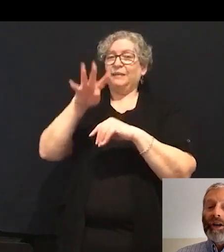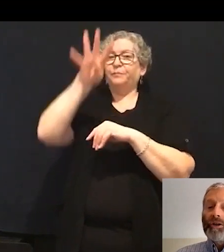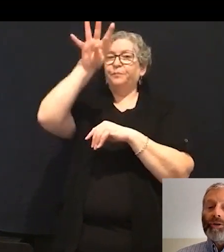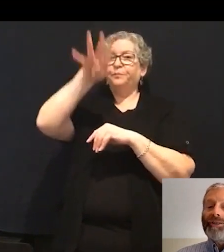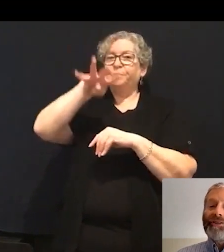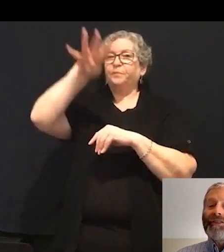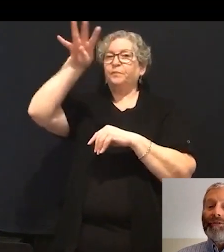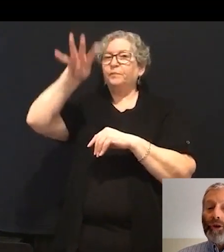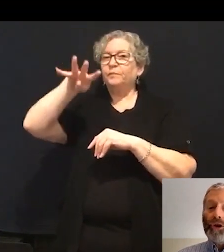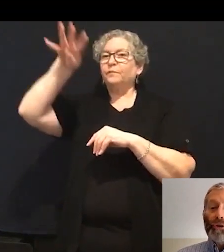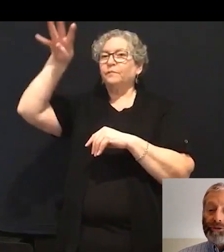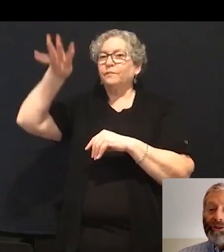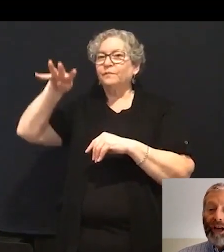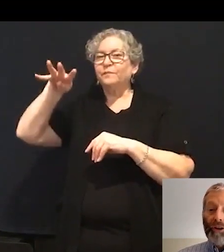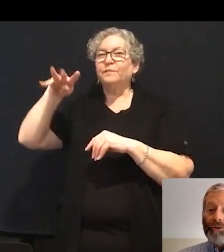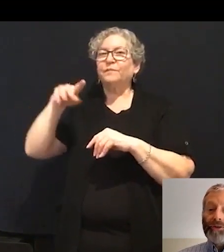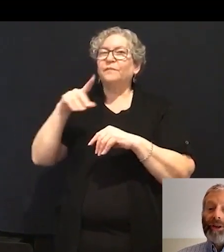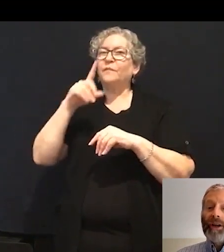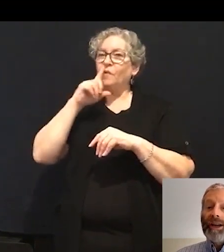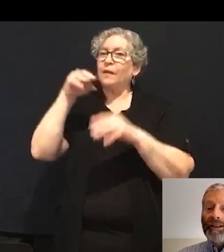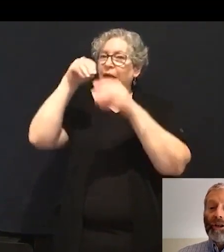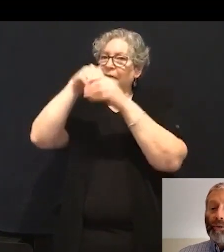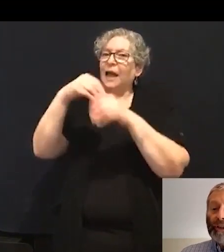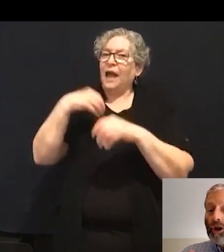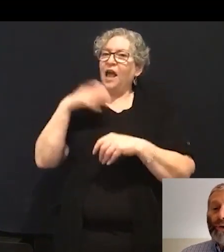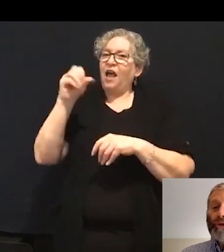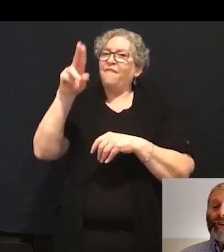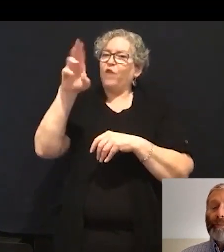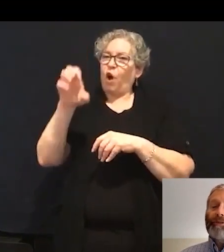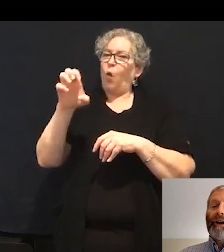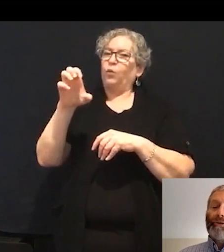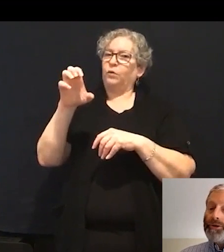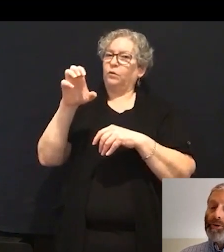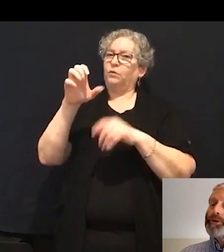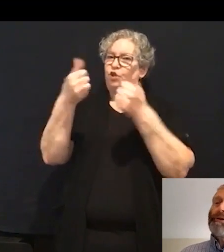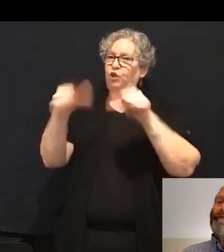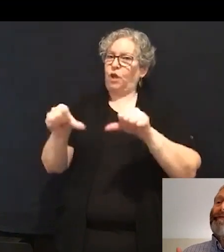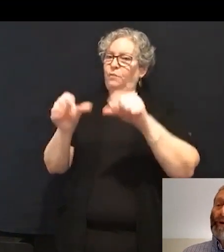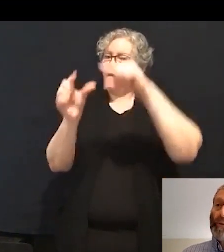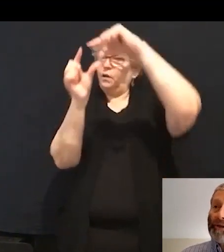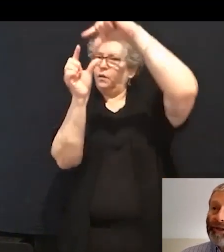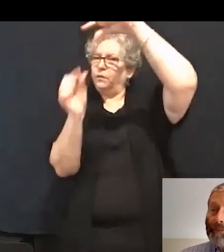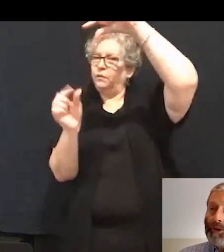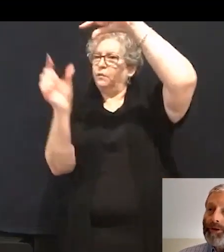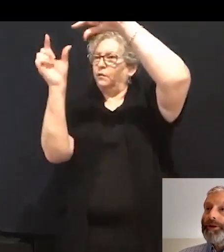you can see vertical cells, including cone-shaped cells. Those are the photoreceptors.